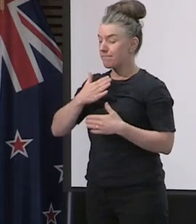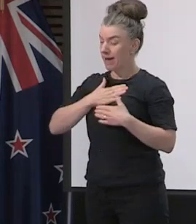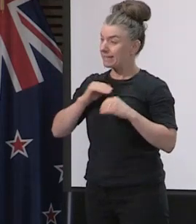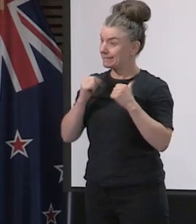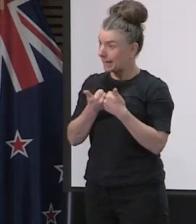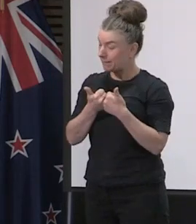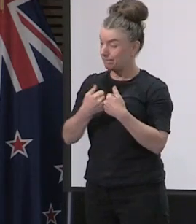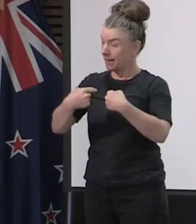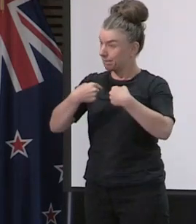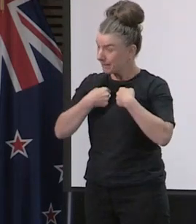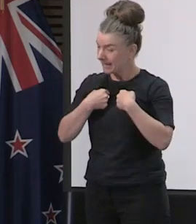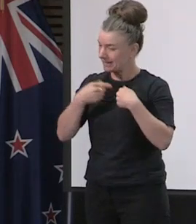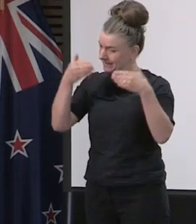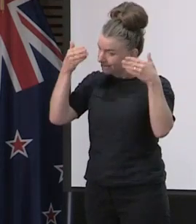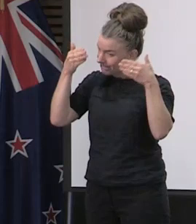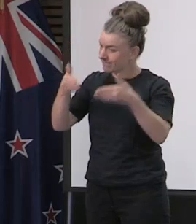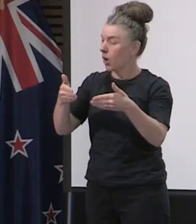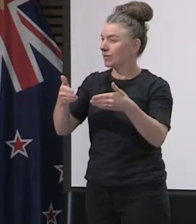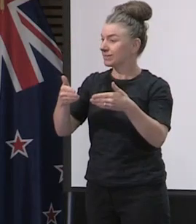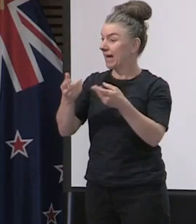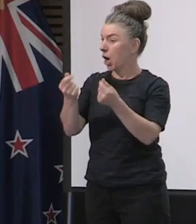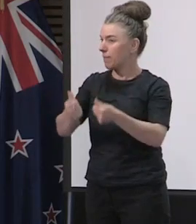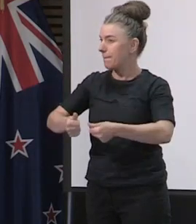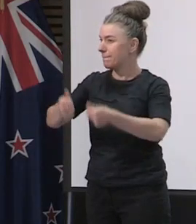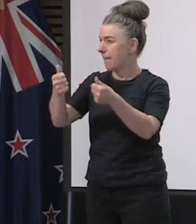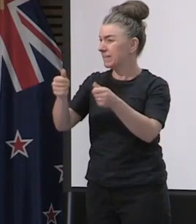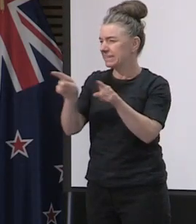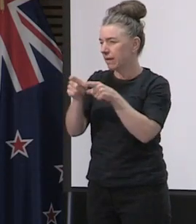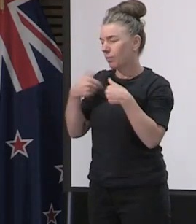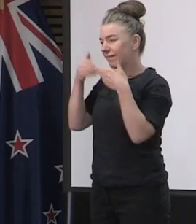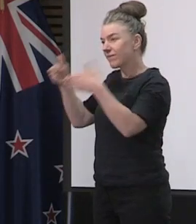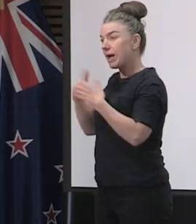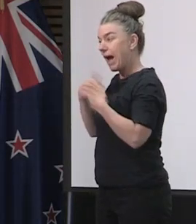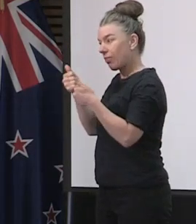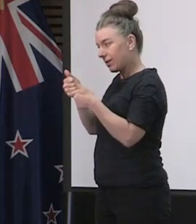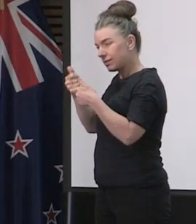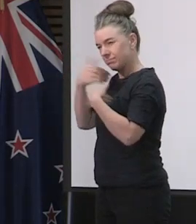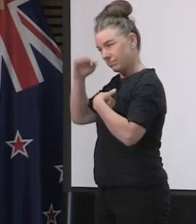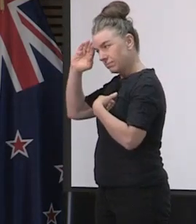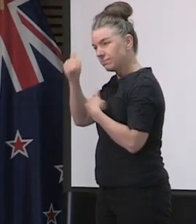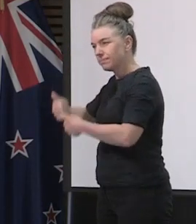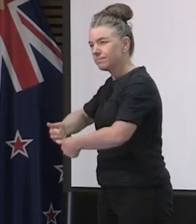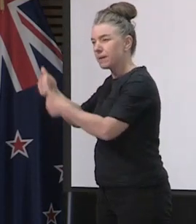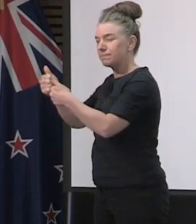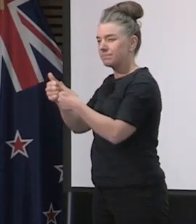me say from the outset - the team and I will bring the same determination and focus to the